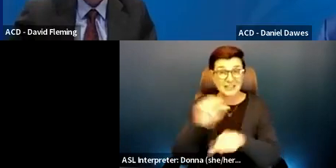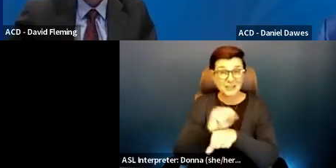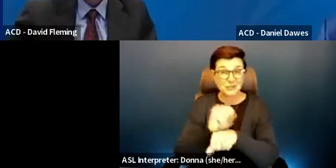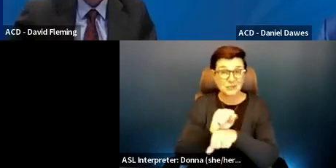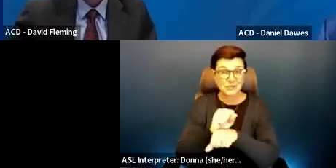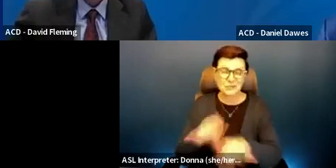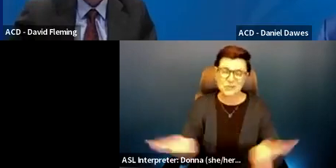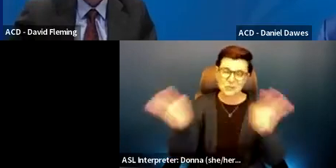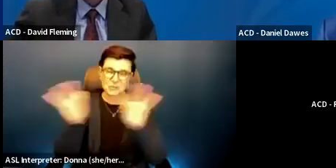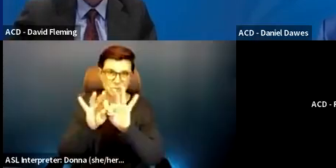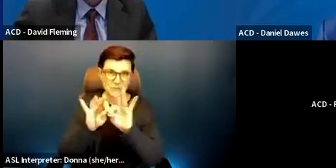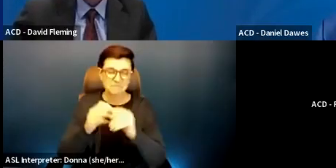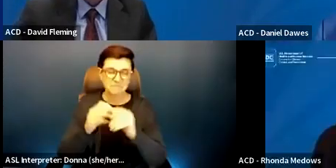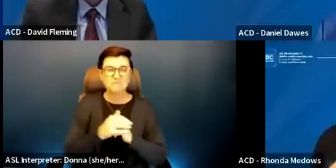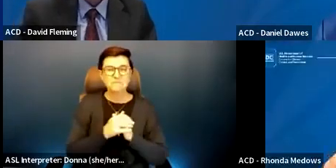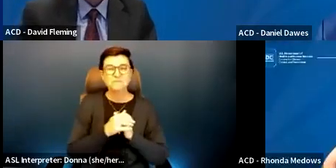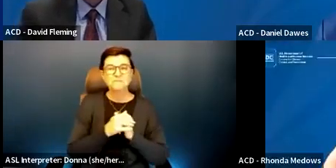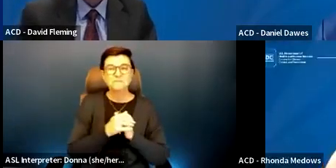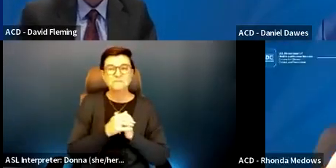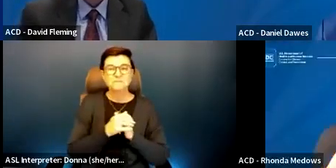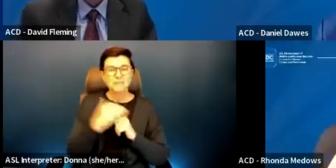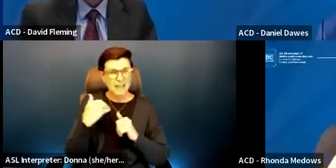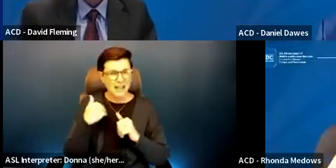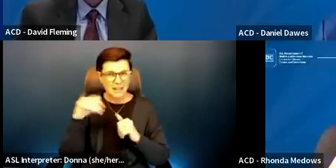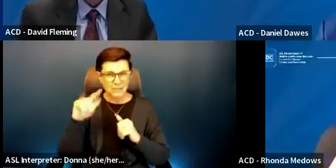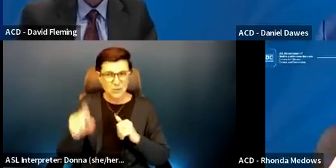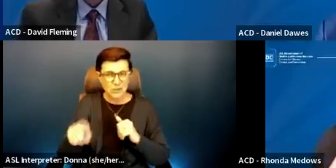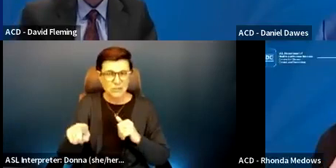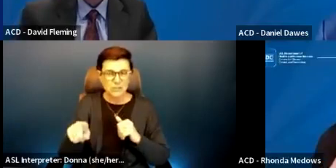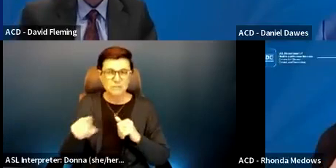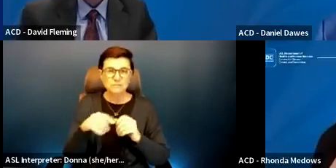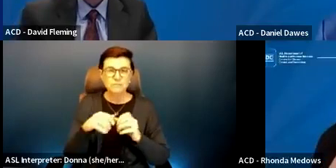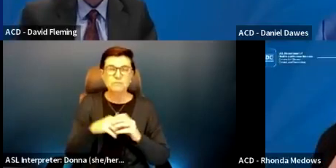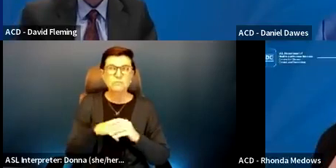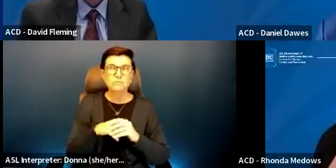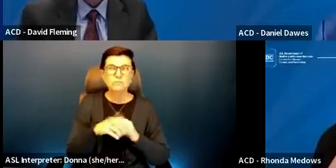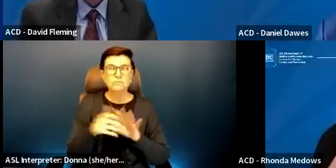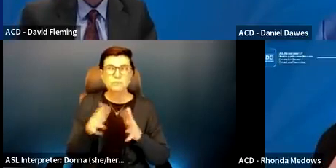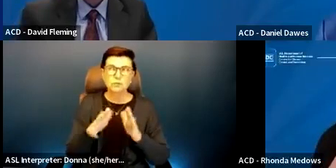I have a couple questions for you, and one of them is kind of a response to your first question,